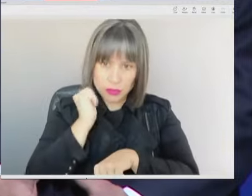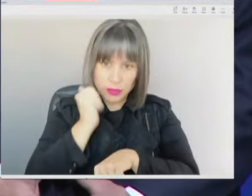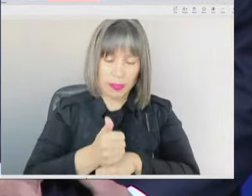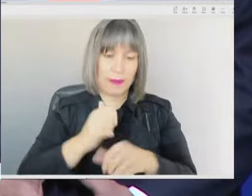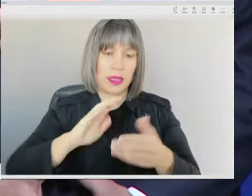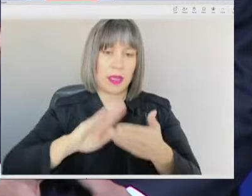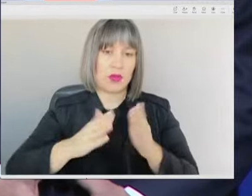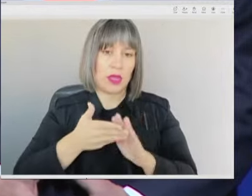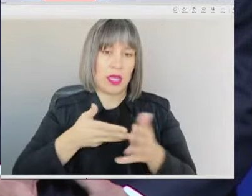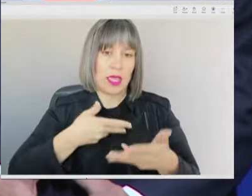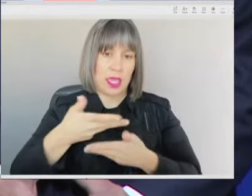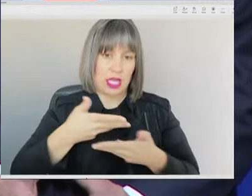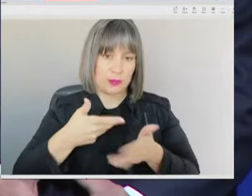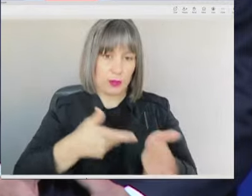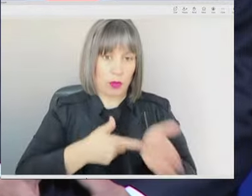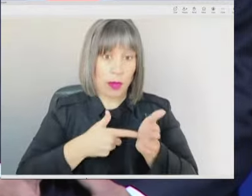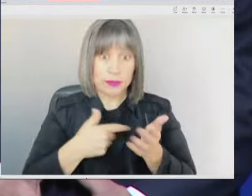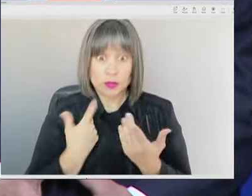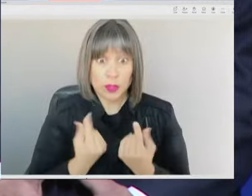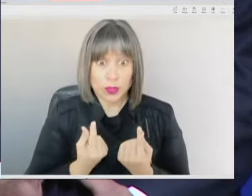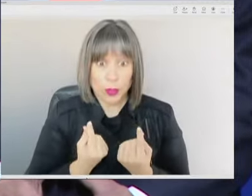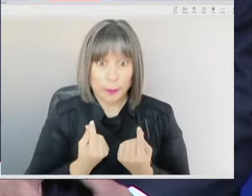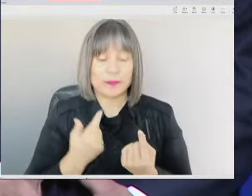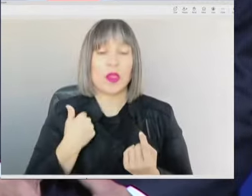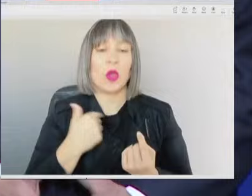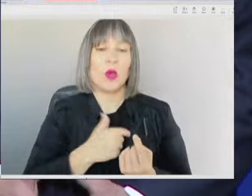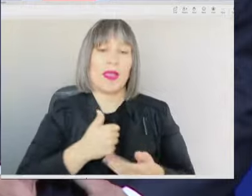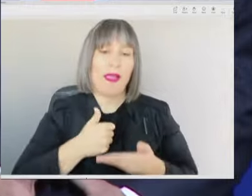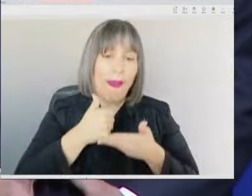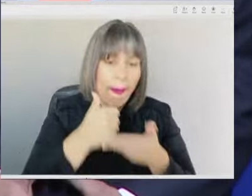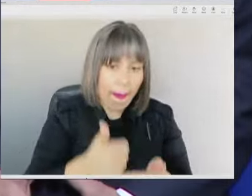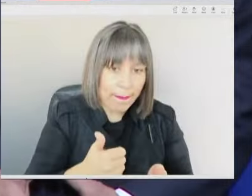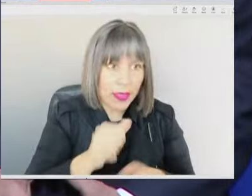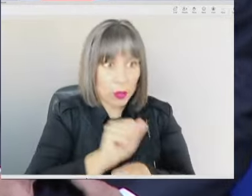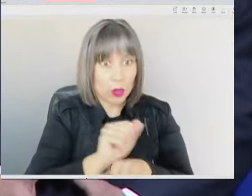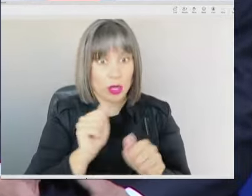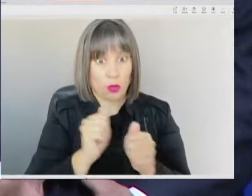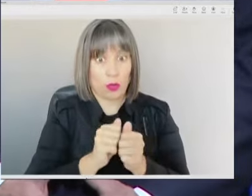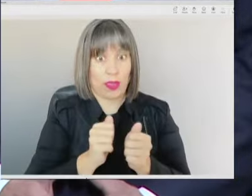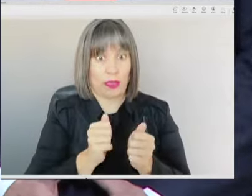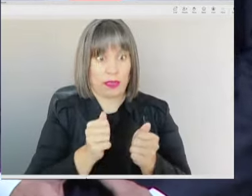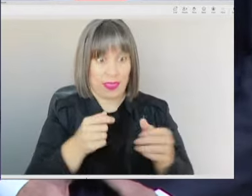So what do we do? We helped and worked with these vendors to look at and think about